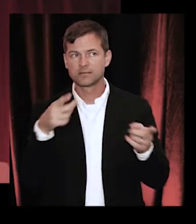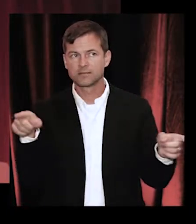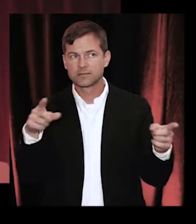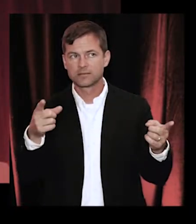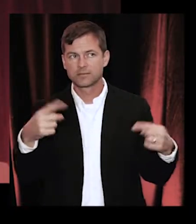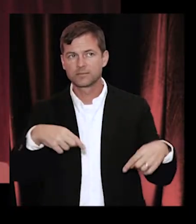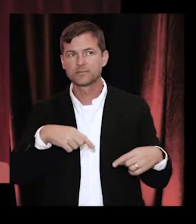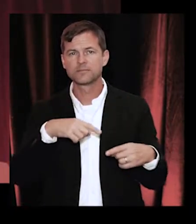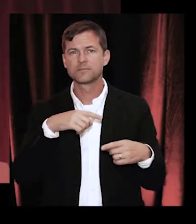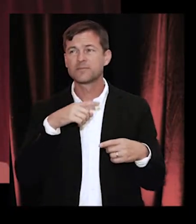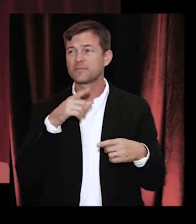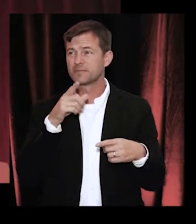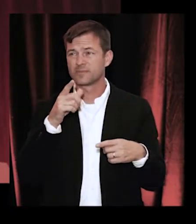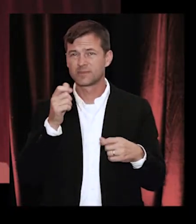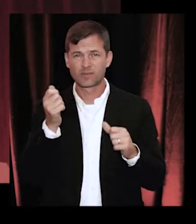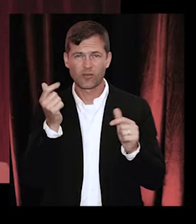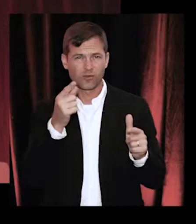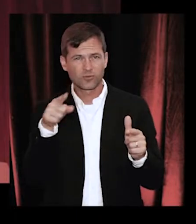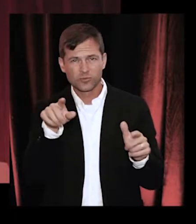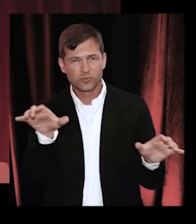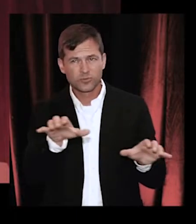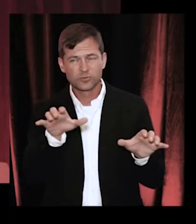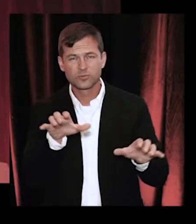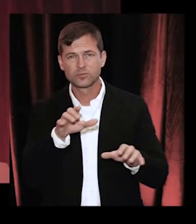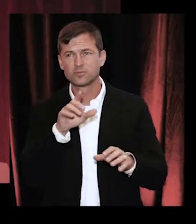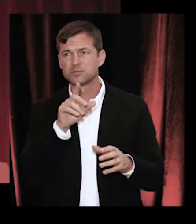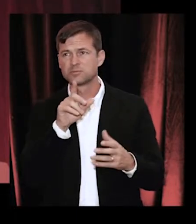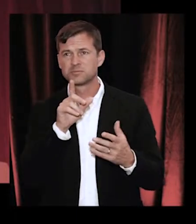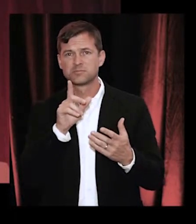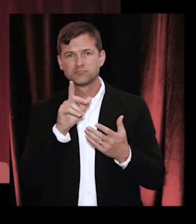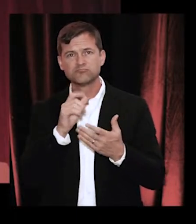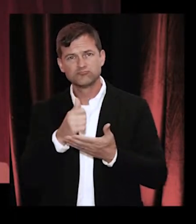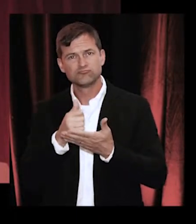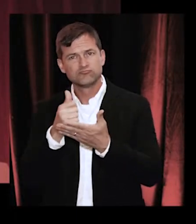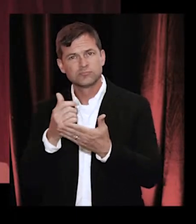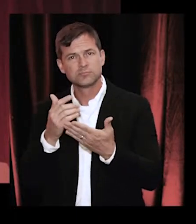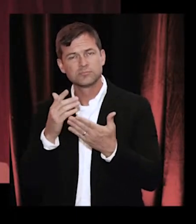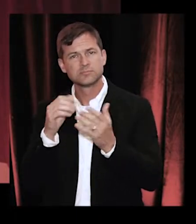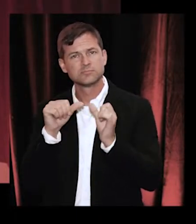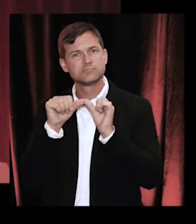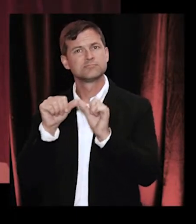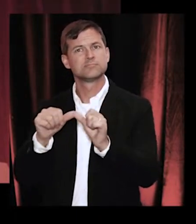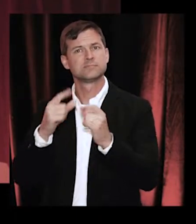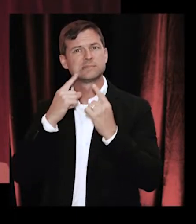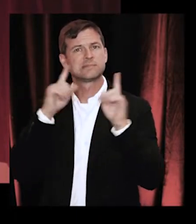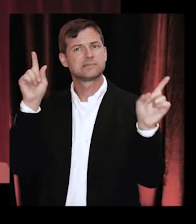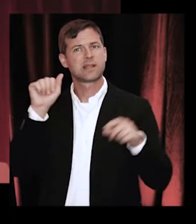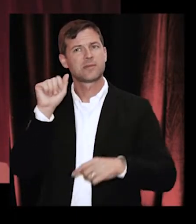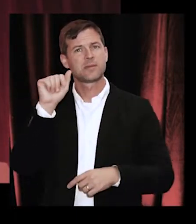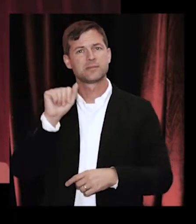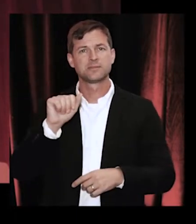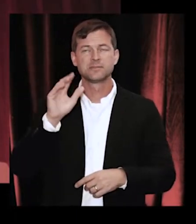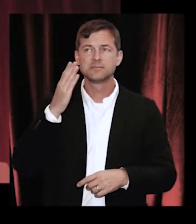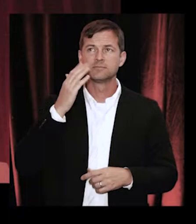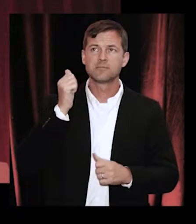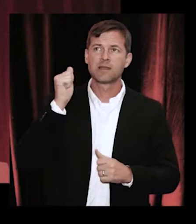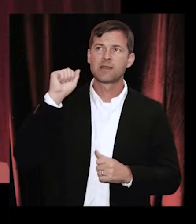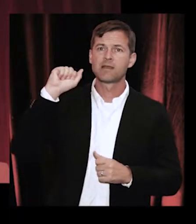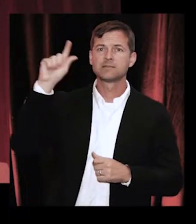and for all that you do to move Alabama forward. May God continue to bless each of you